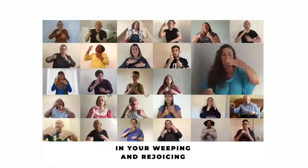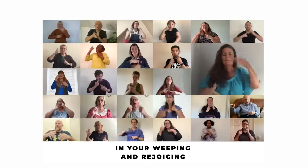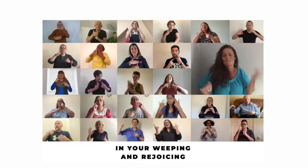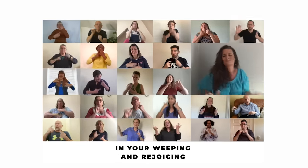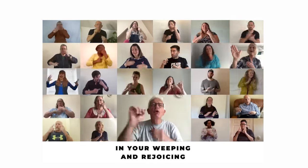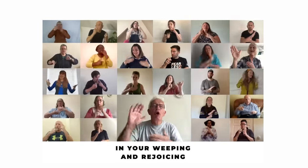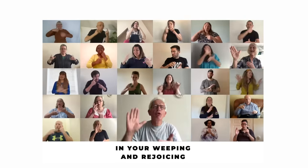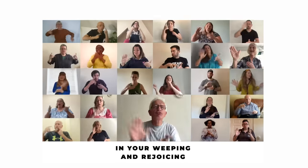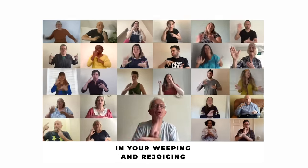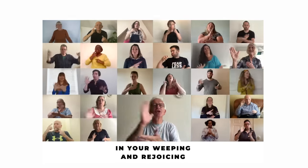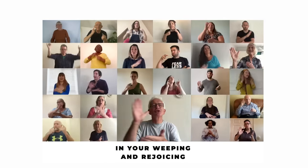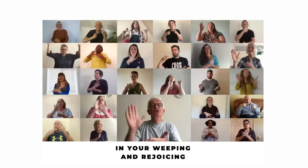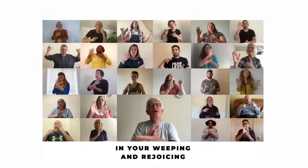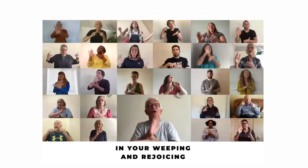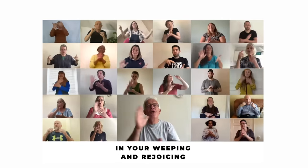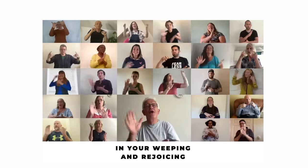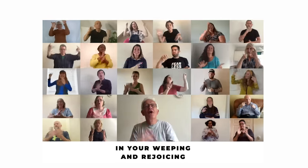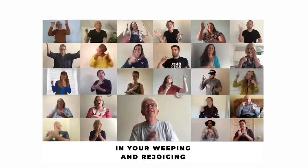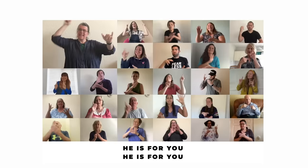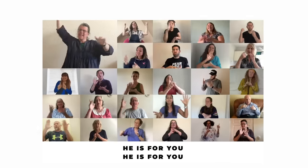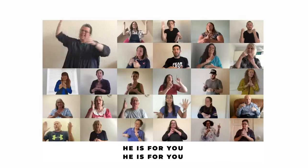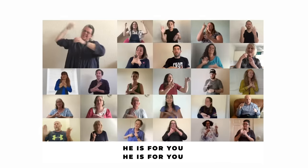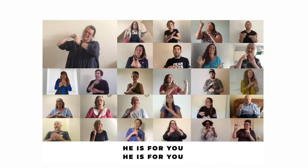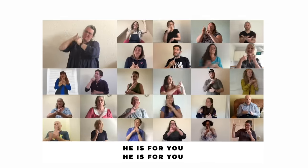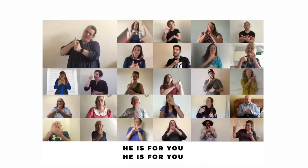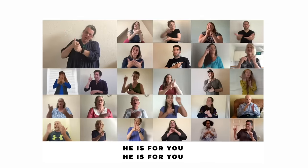In your weeping and rejoicing